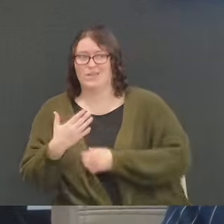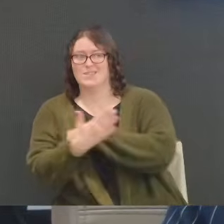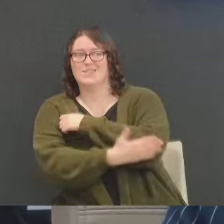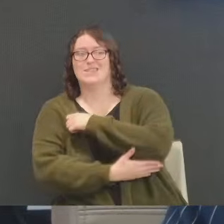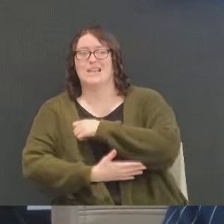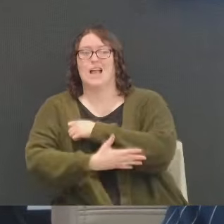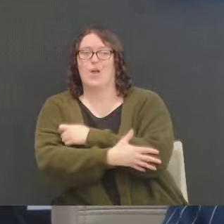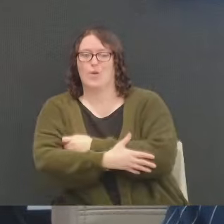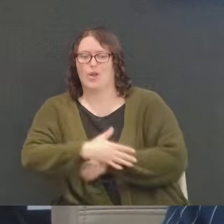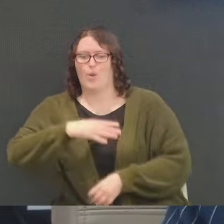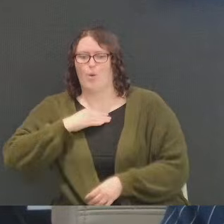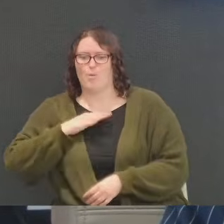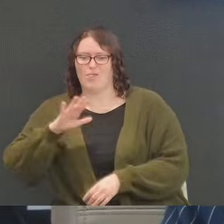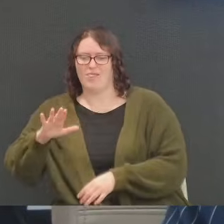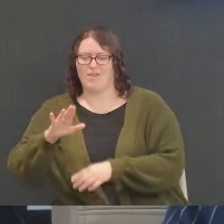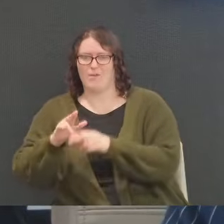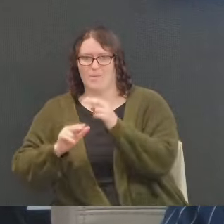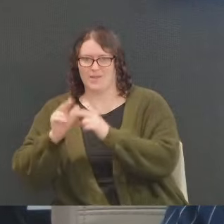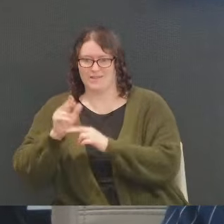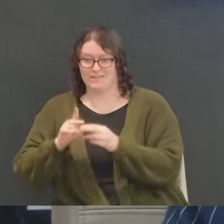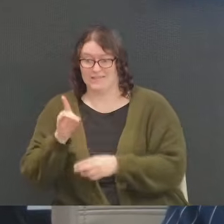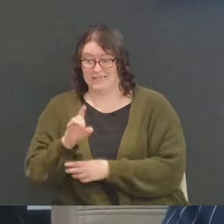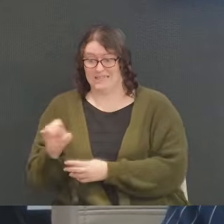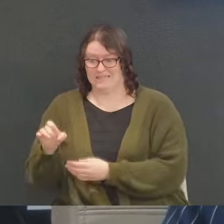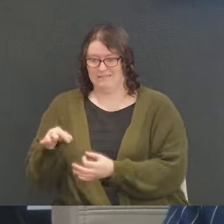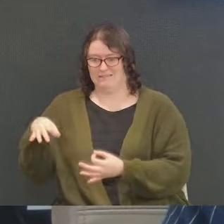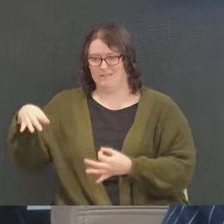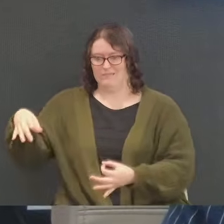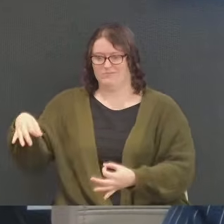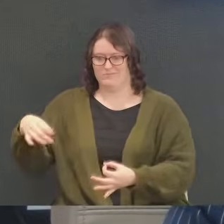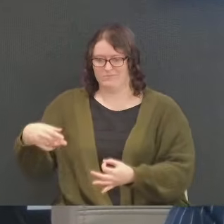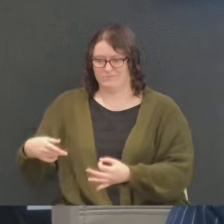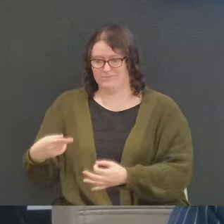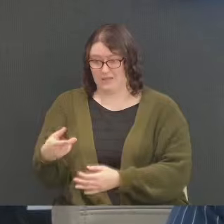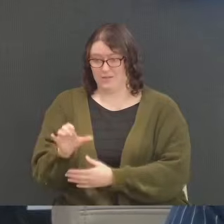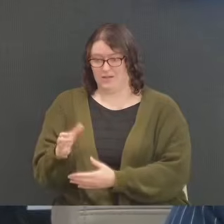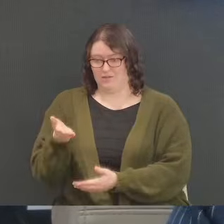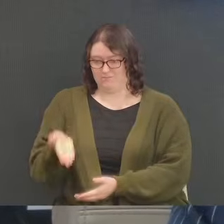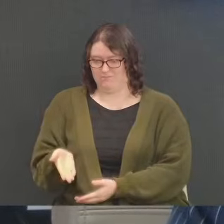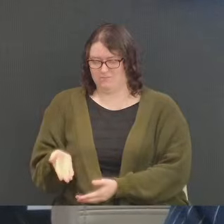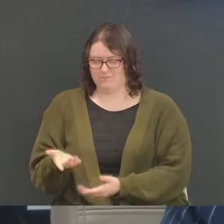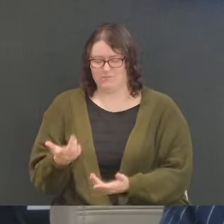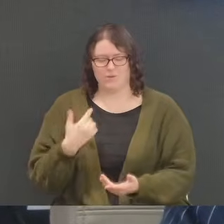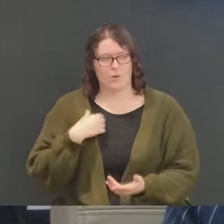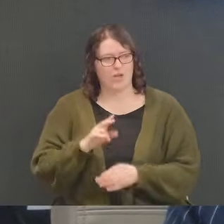the building on the deeds." So, I use that as an example to say, "Wait a minute, on the mental